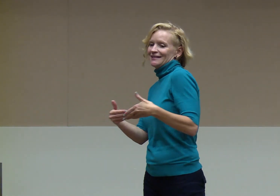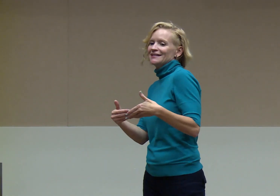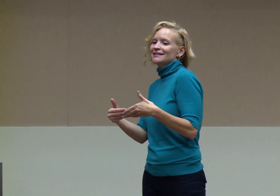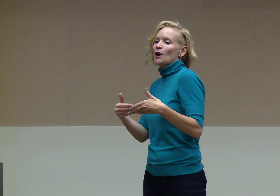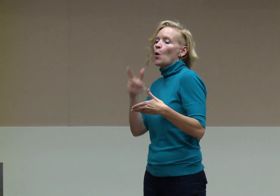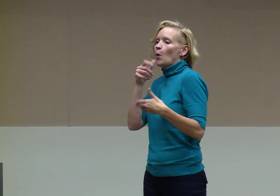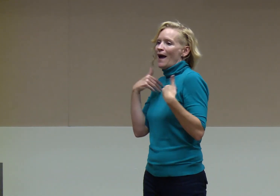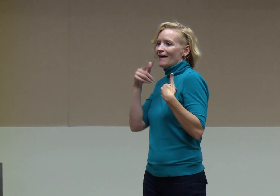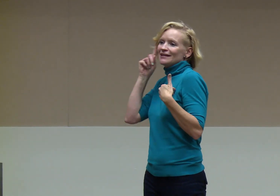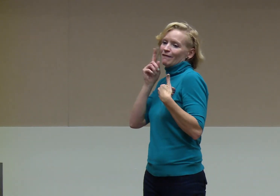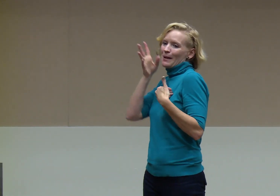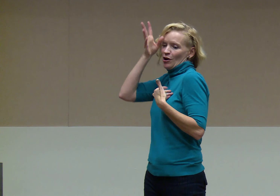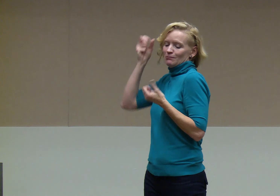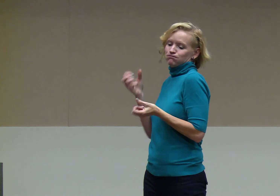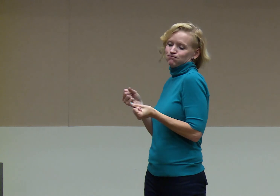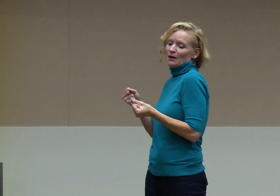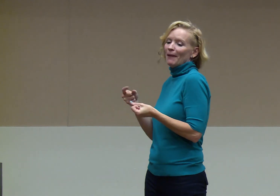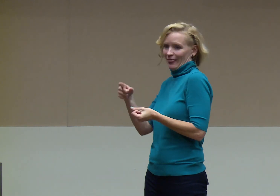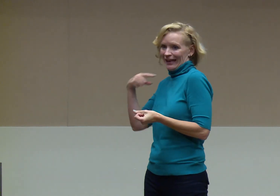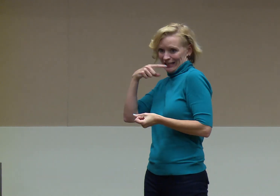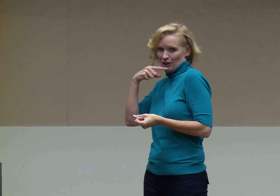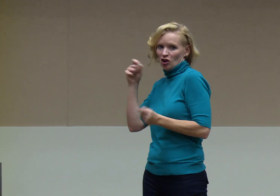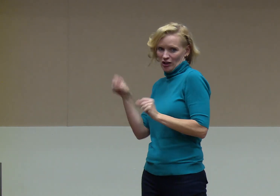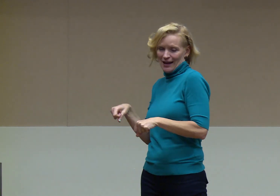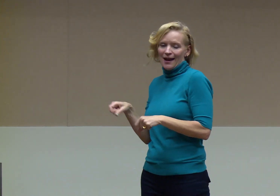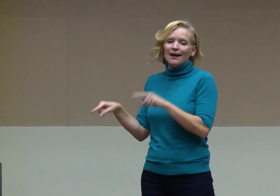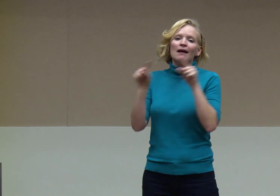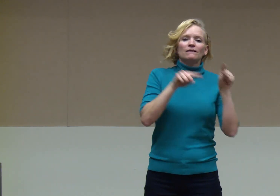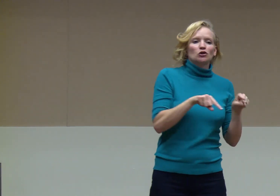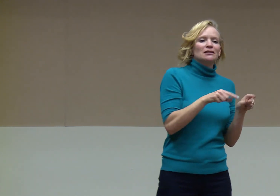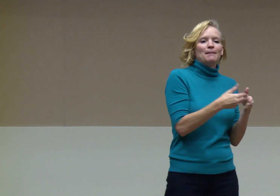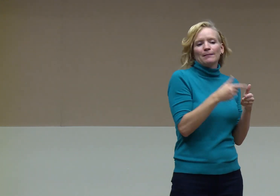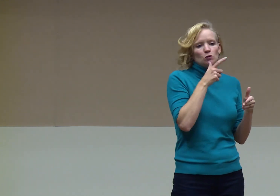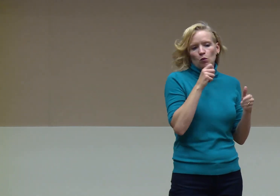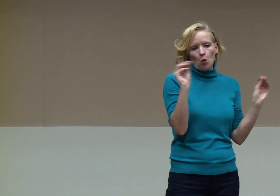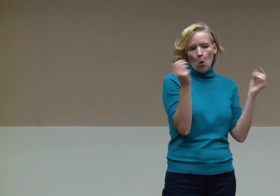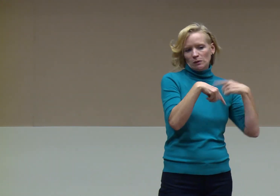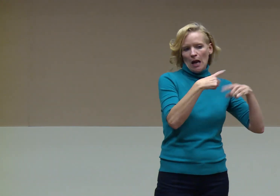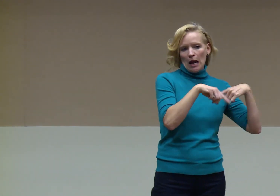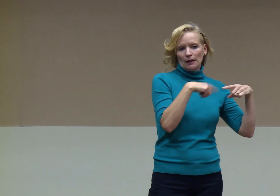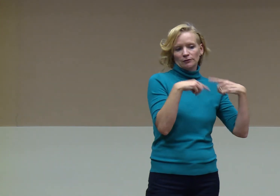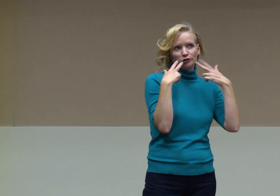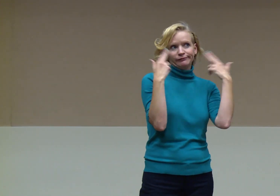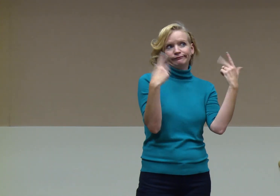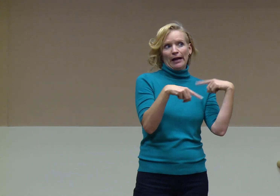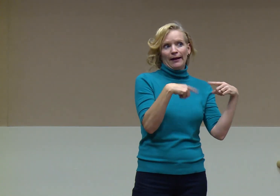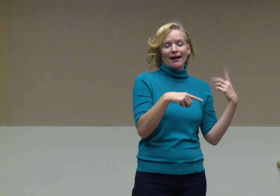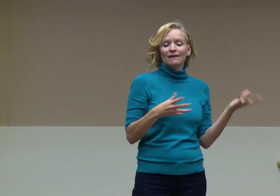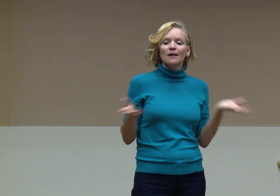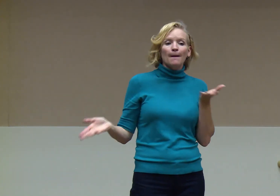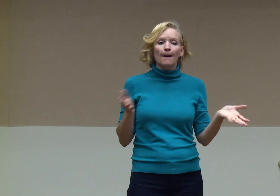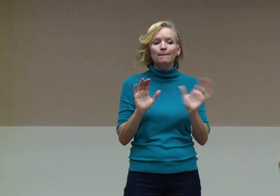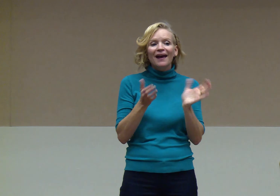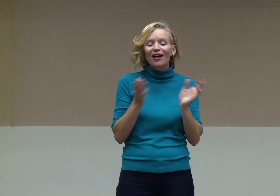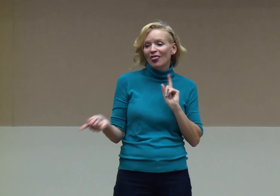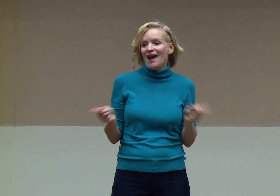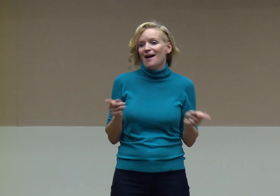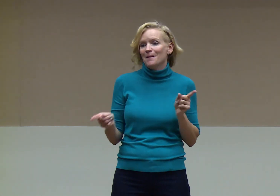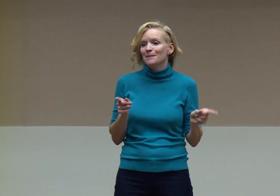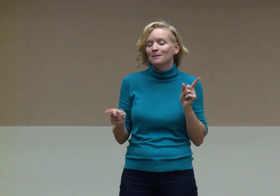who use sign language, that have deaf parents, and they are hearing babies, and then those babies that don't have any exposure to signed language.